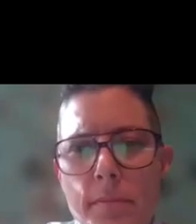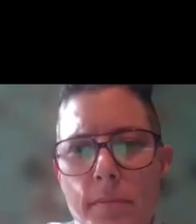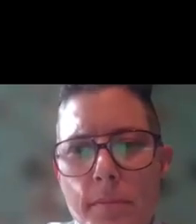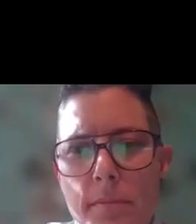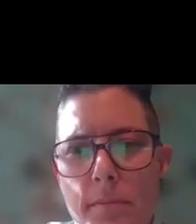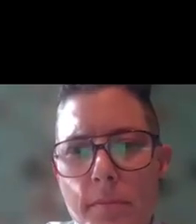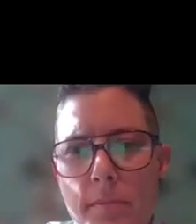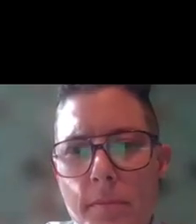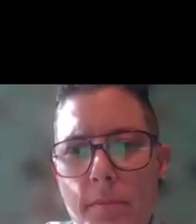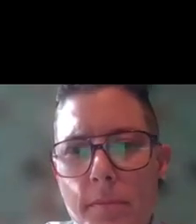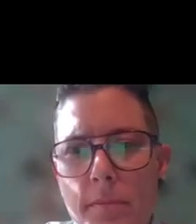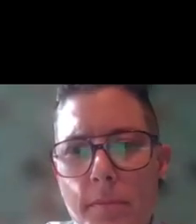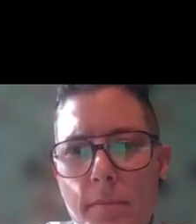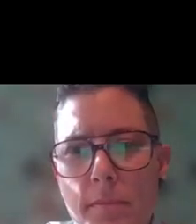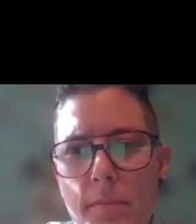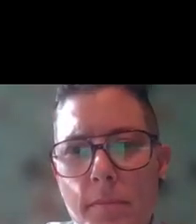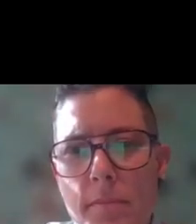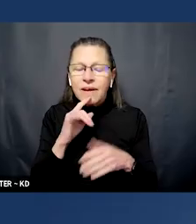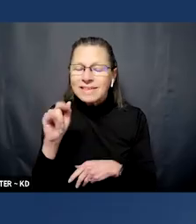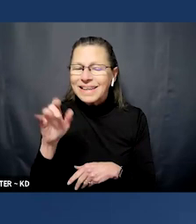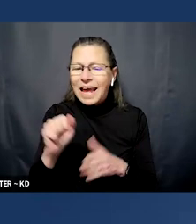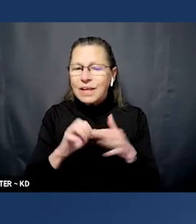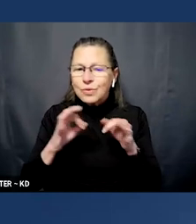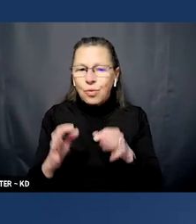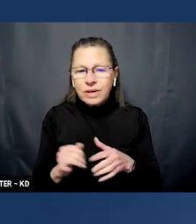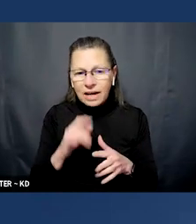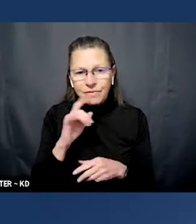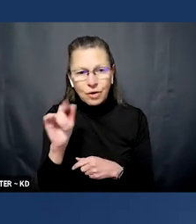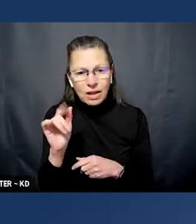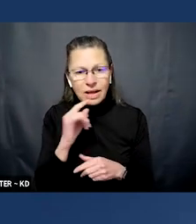the AIDS Coordinator for the City of Los Angeles. Thank you for joining today's World AIDS Day